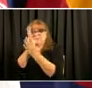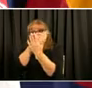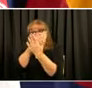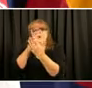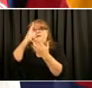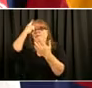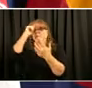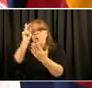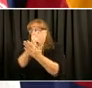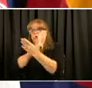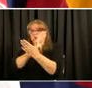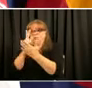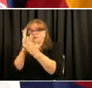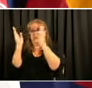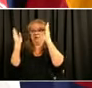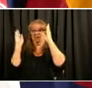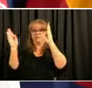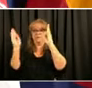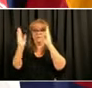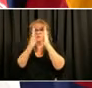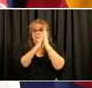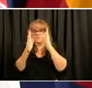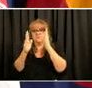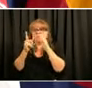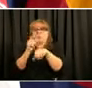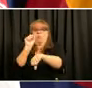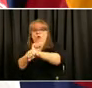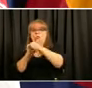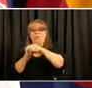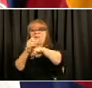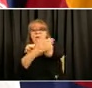assess all of those metrics and that will be evaluated over time in the next two